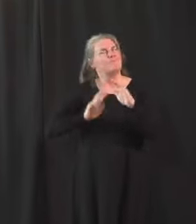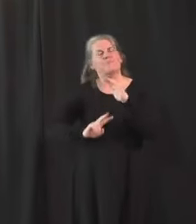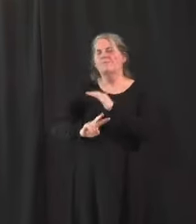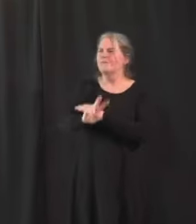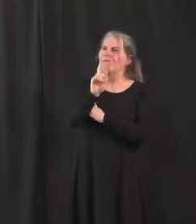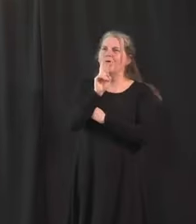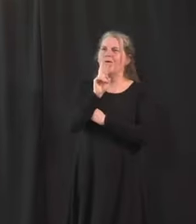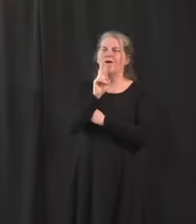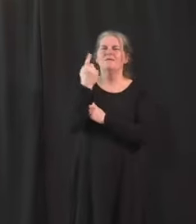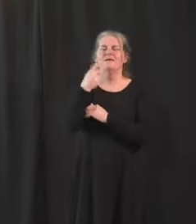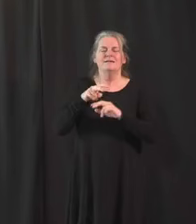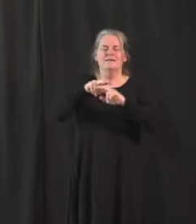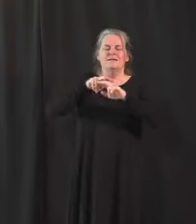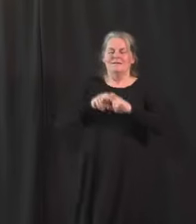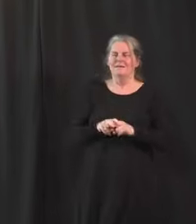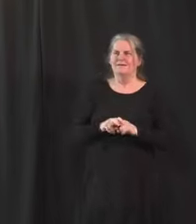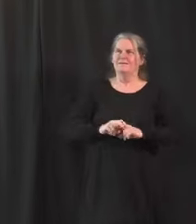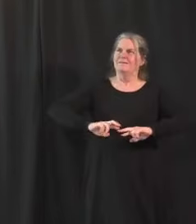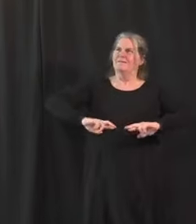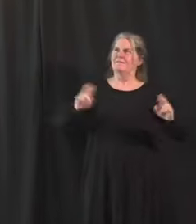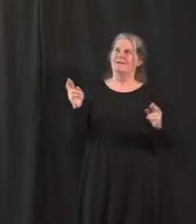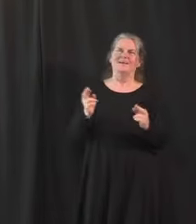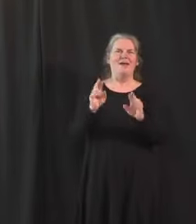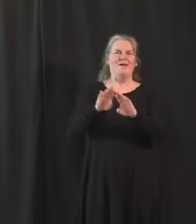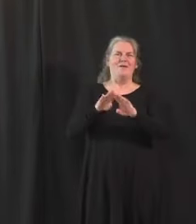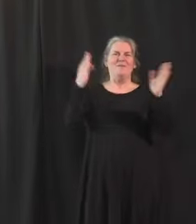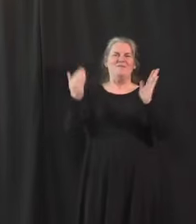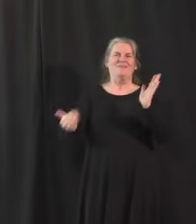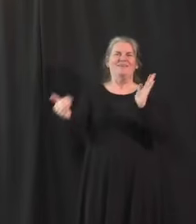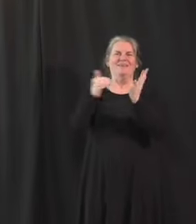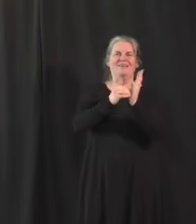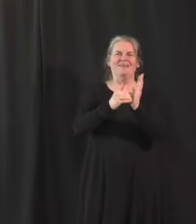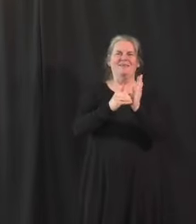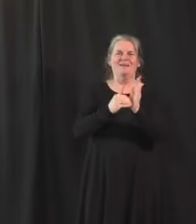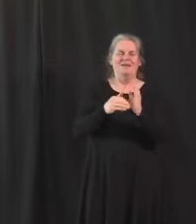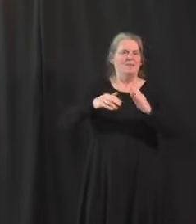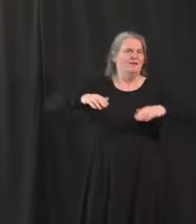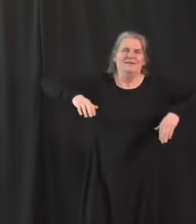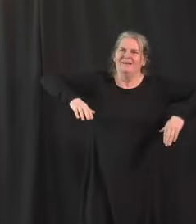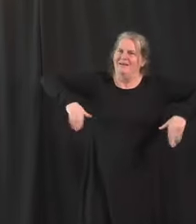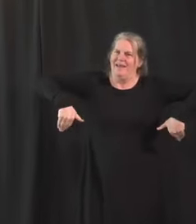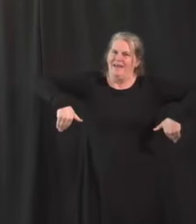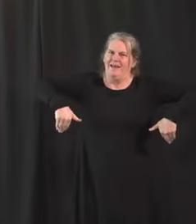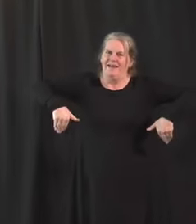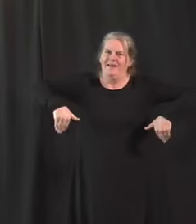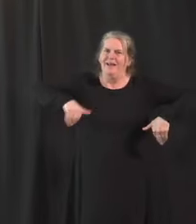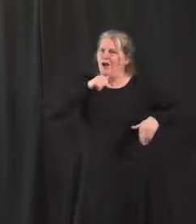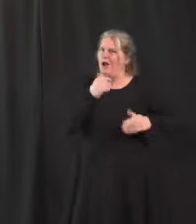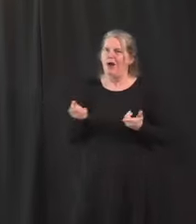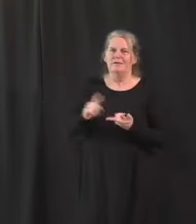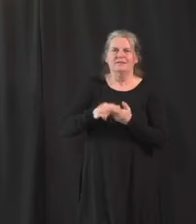SIT HERE AND ANNOUNCE THAT THEY'RE ENDING. BUT WE CAN'T DO IT UNTIL IT'S SAFE. AND WE AREN'T THERE YET.